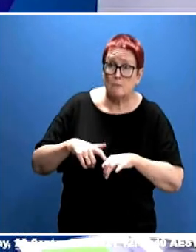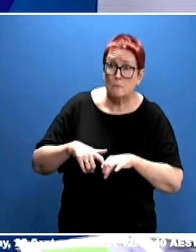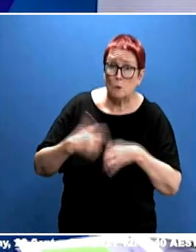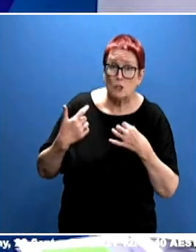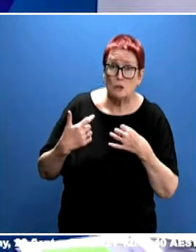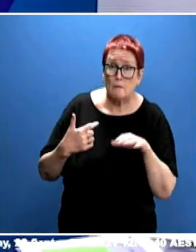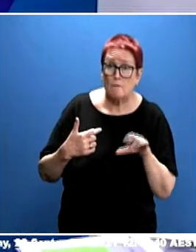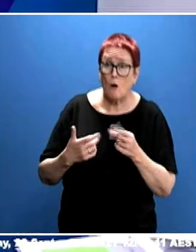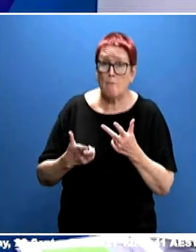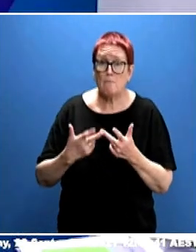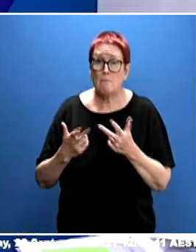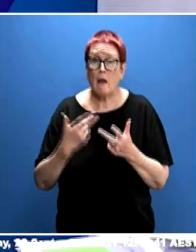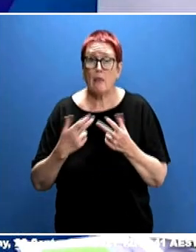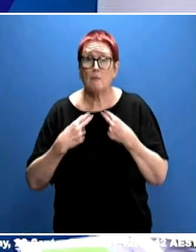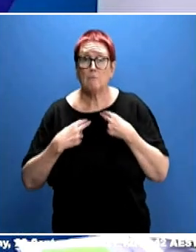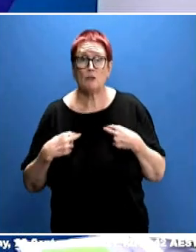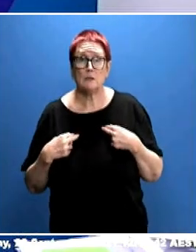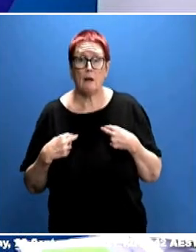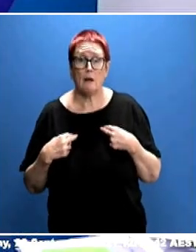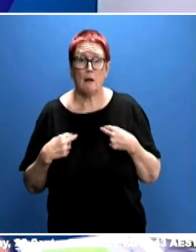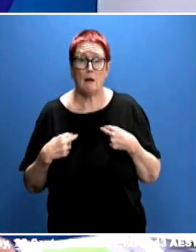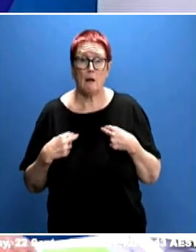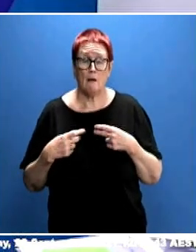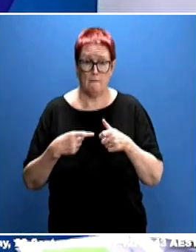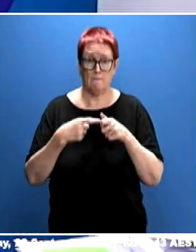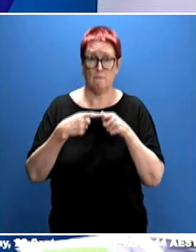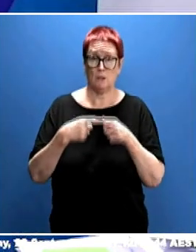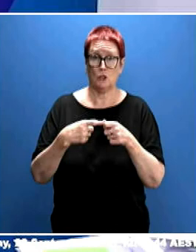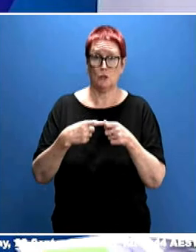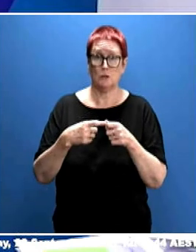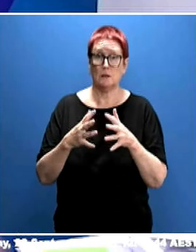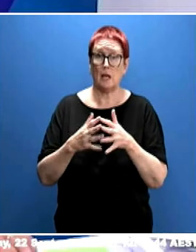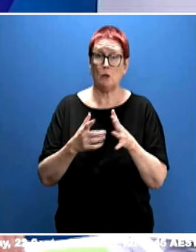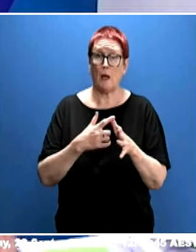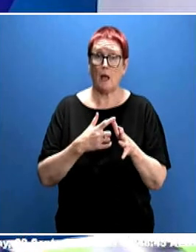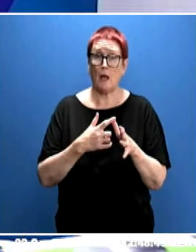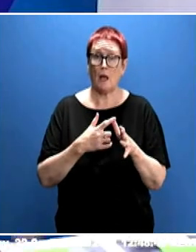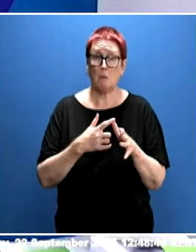representatives, starting with Western Australia. Do we have any questions?